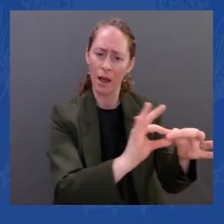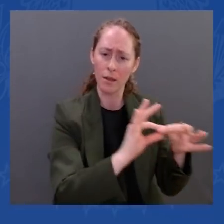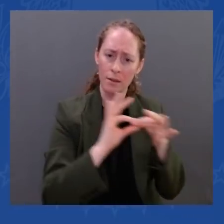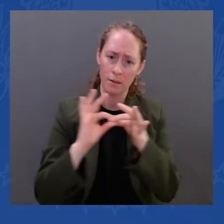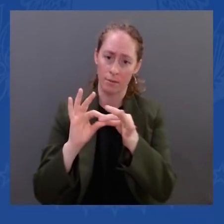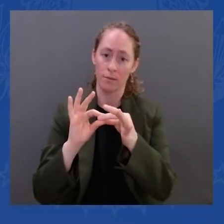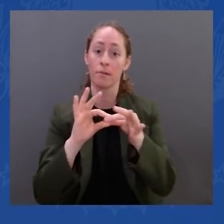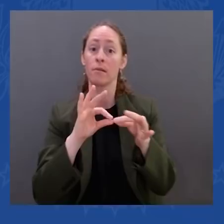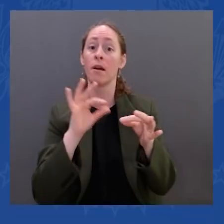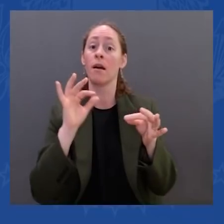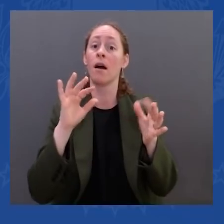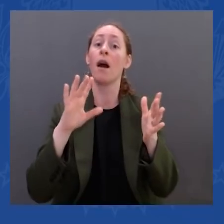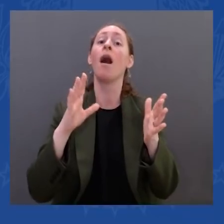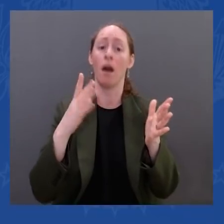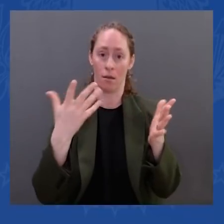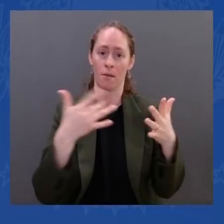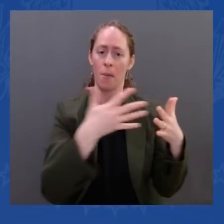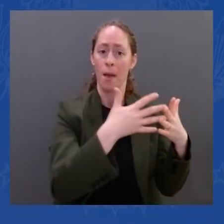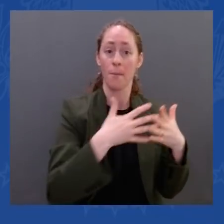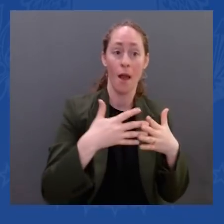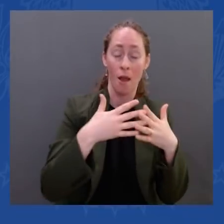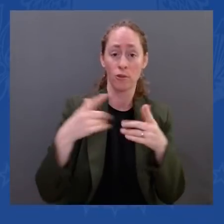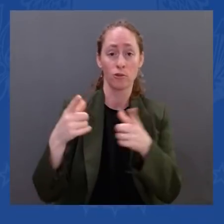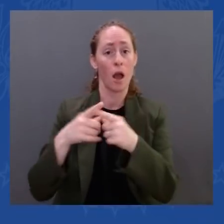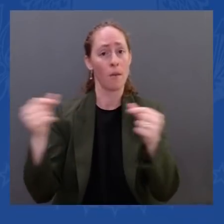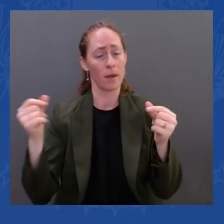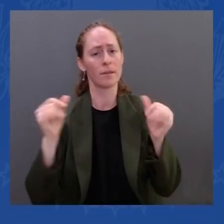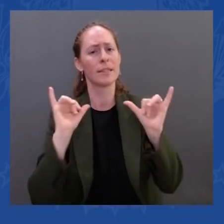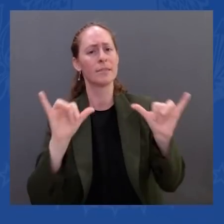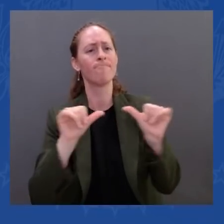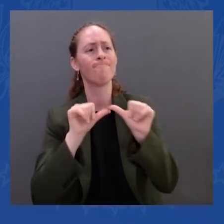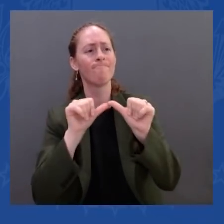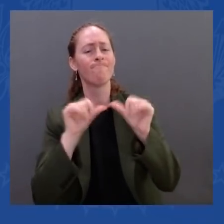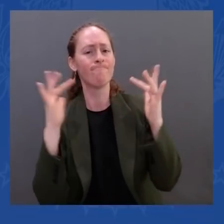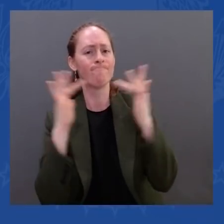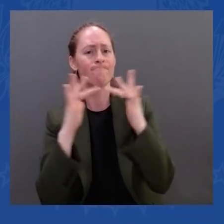I have a question for Prime Minister Kishida as well.